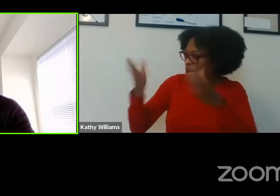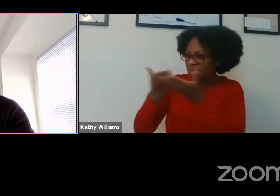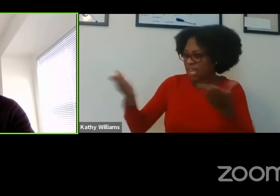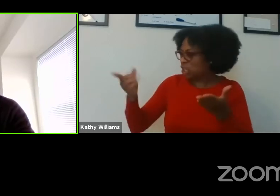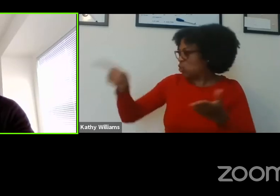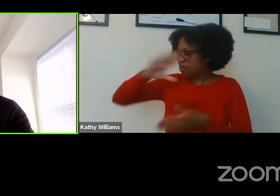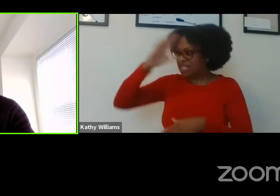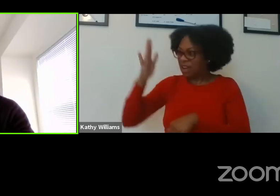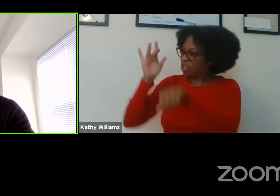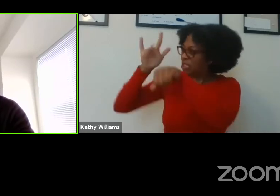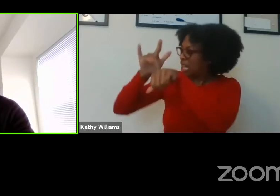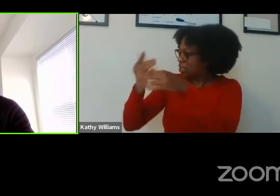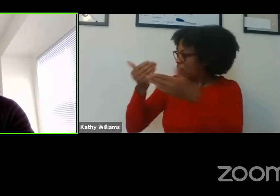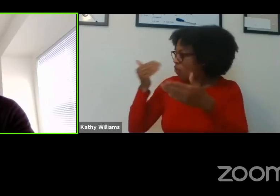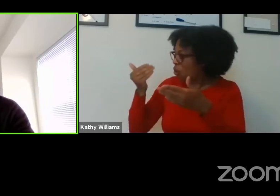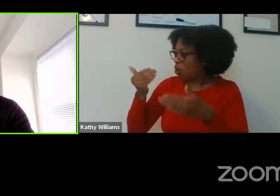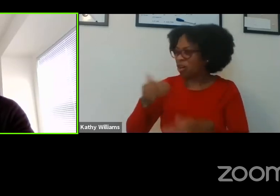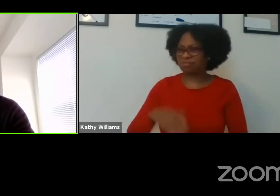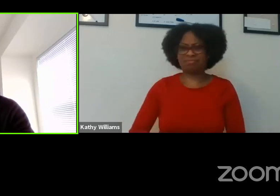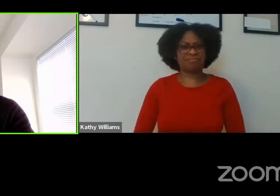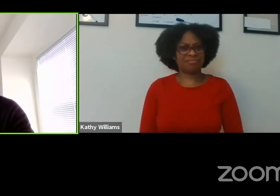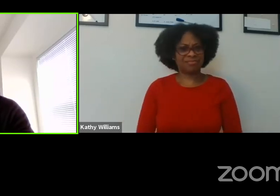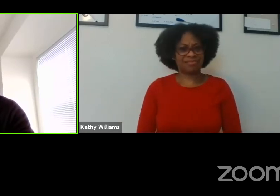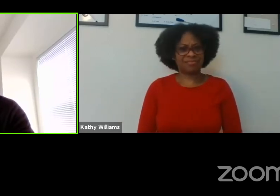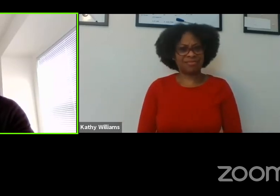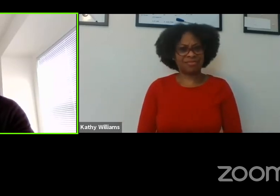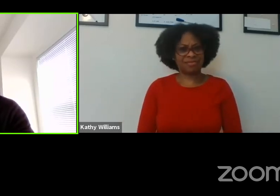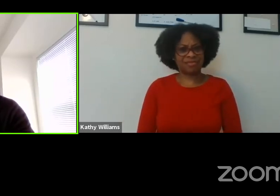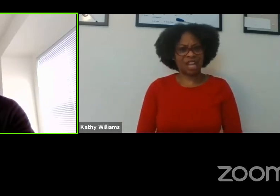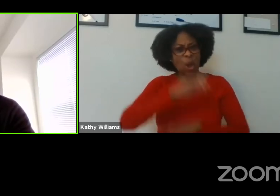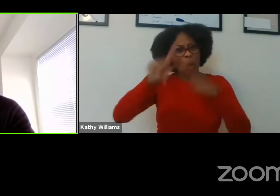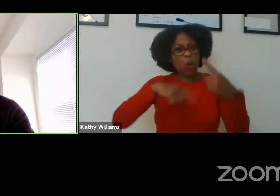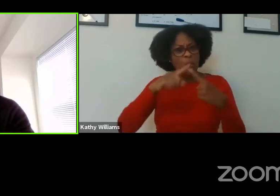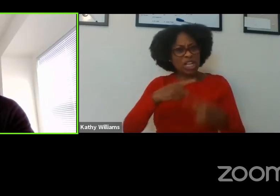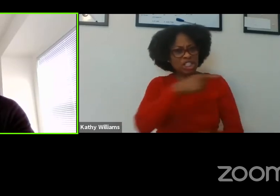And when she told me this, I was a little taken